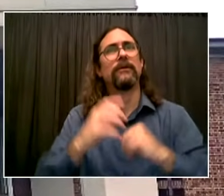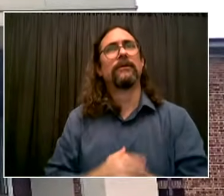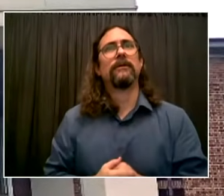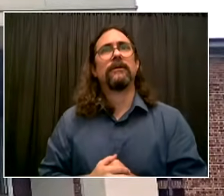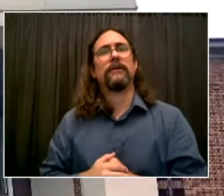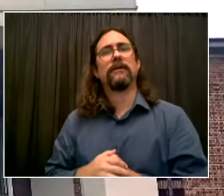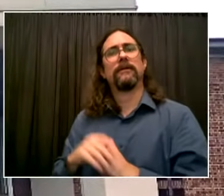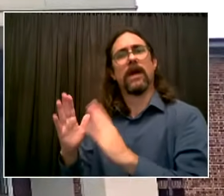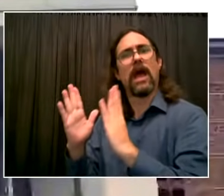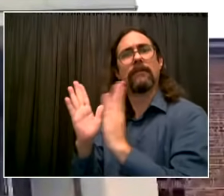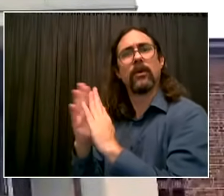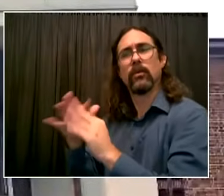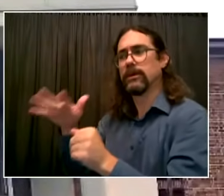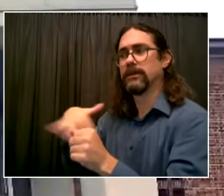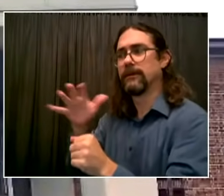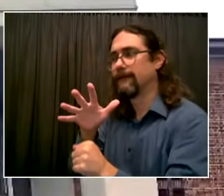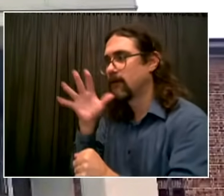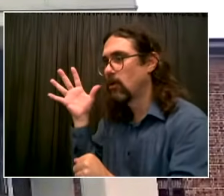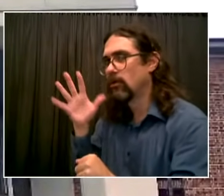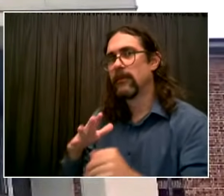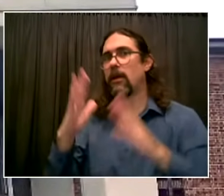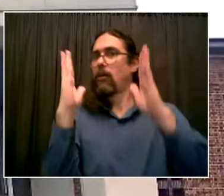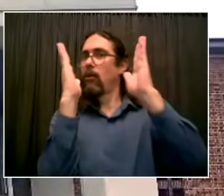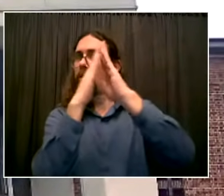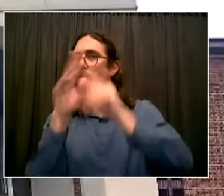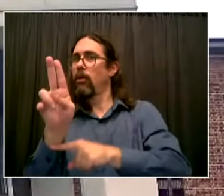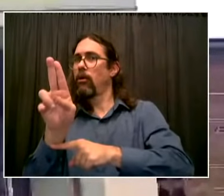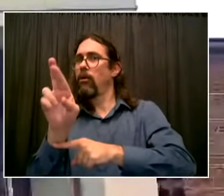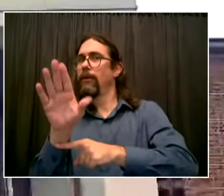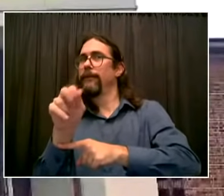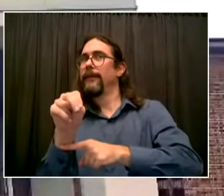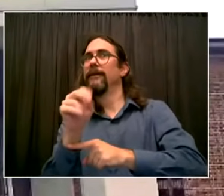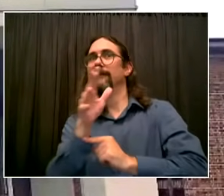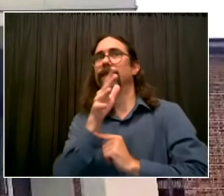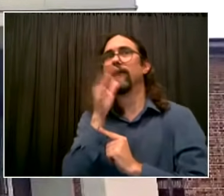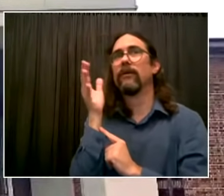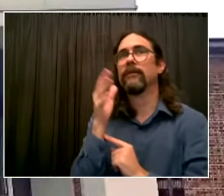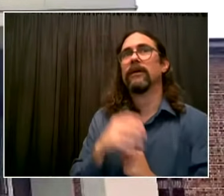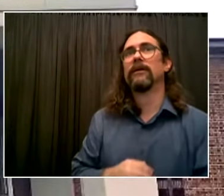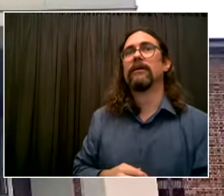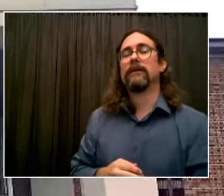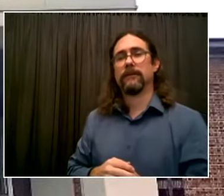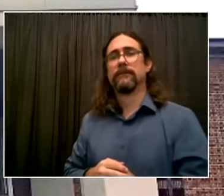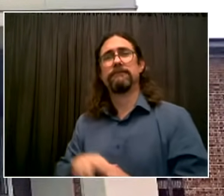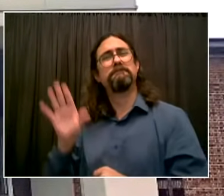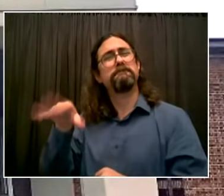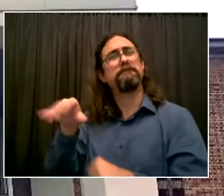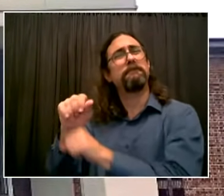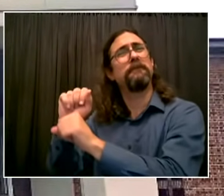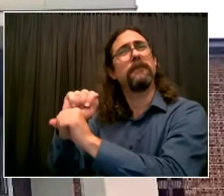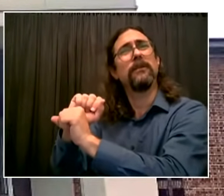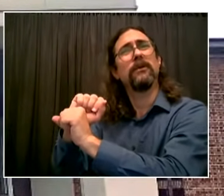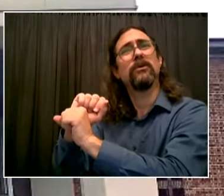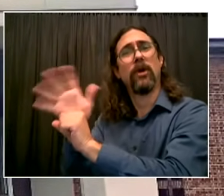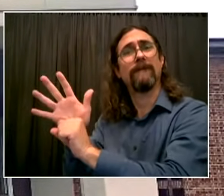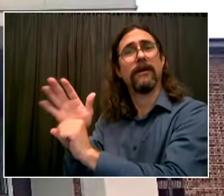FARMING. IT'S■ç ABOUT SO MANY DIFFERENT THINGS. ABOUT 133,000 CHILDREN A YEAR VISITED THE FARM BEFORE THE PANDEMIC. IF YOU TAKE IT